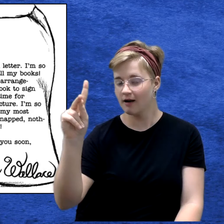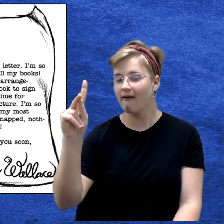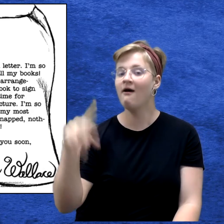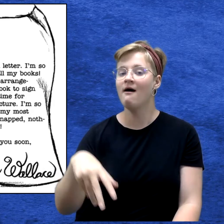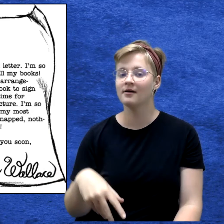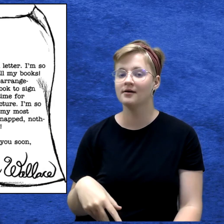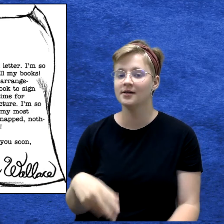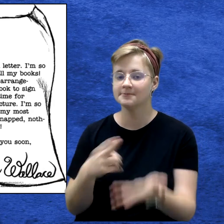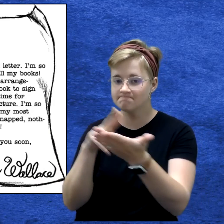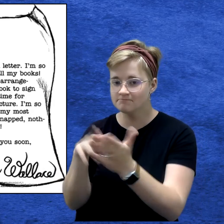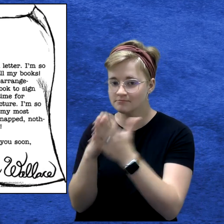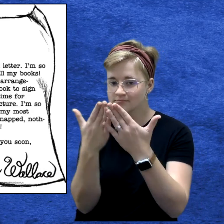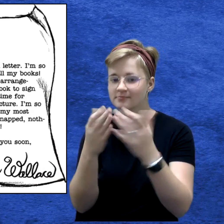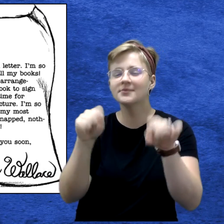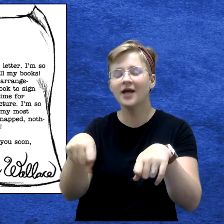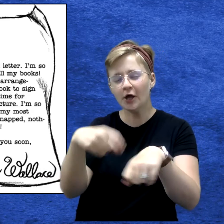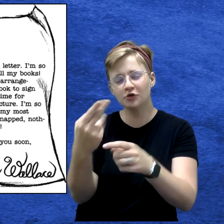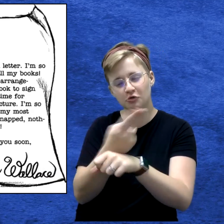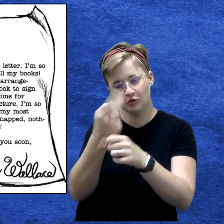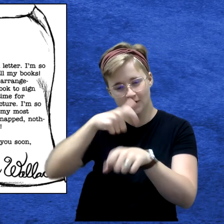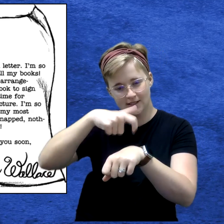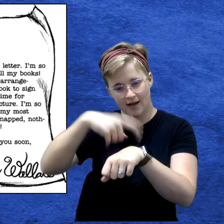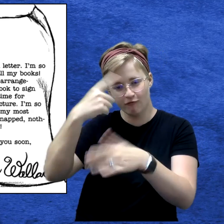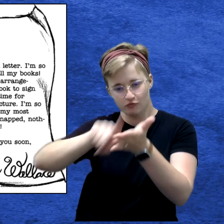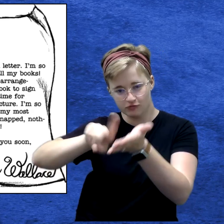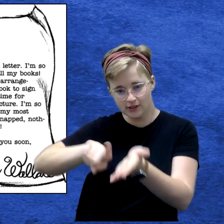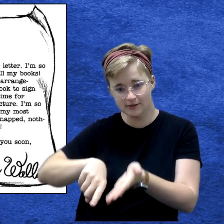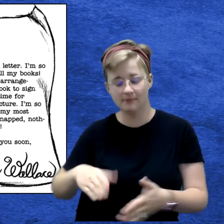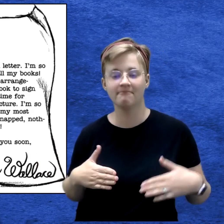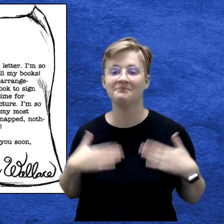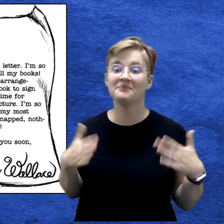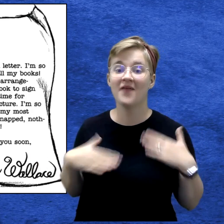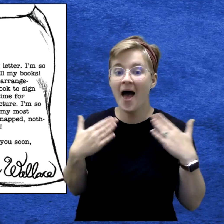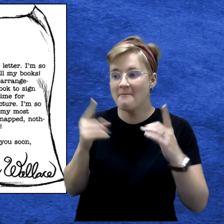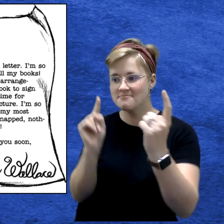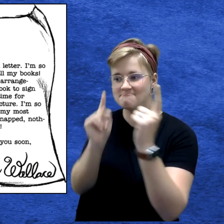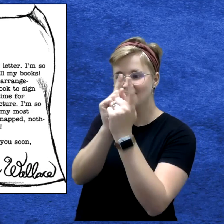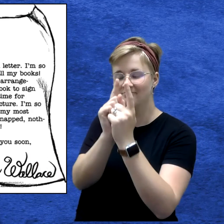Thanks for your picture, I’m so happy to finally meet one of my most loyal fans.